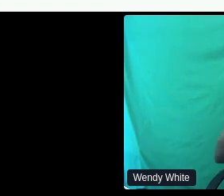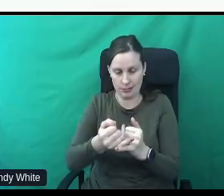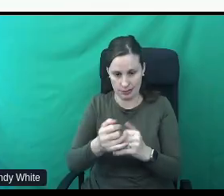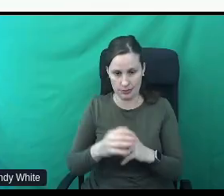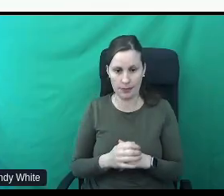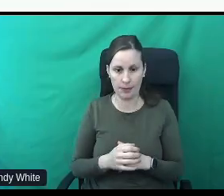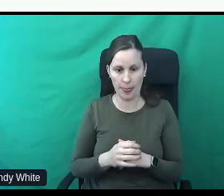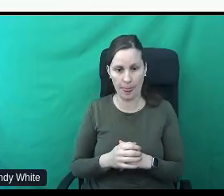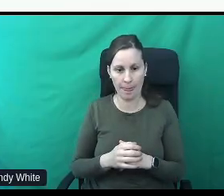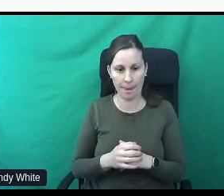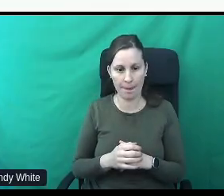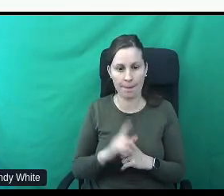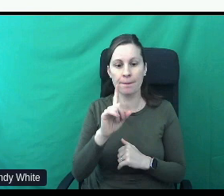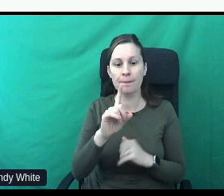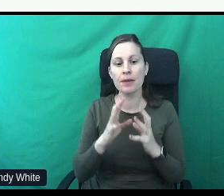I also thought be worth having some disclaimers.